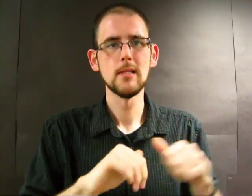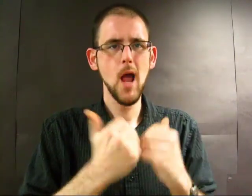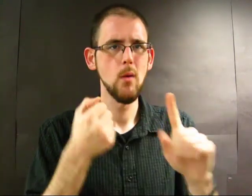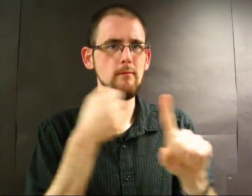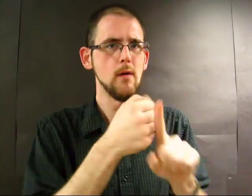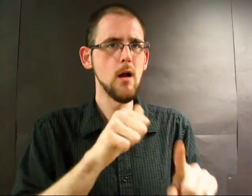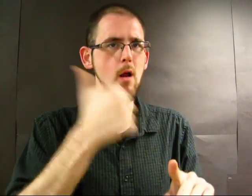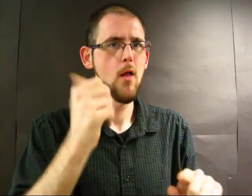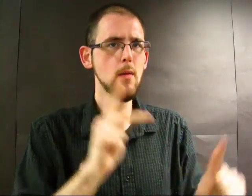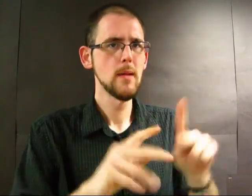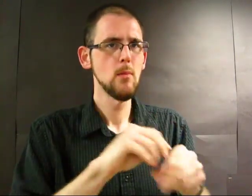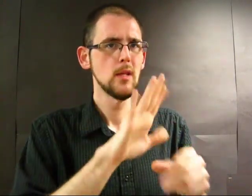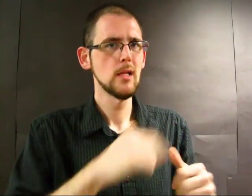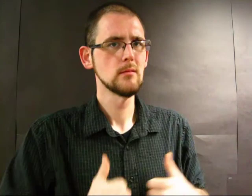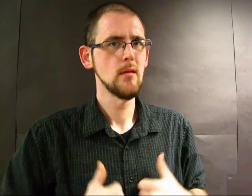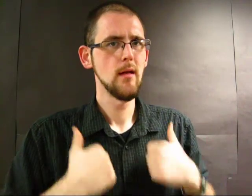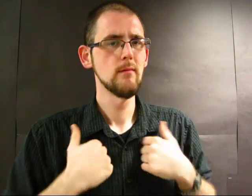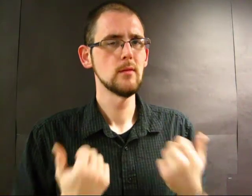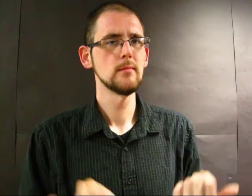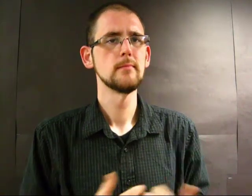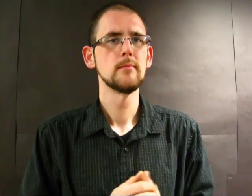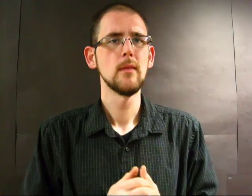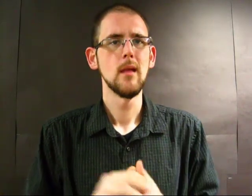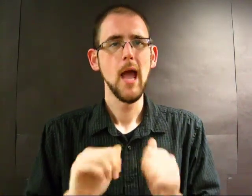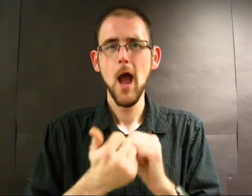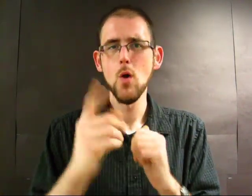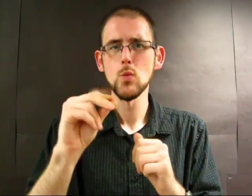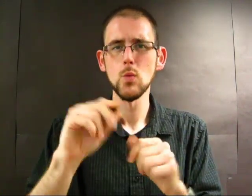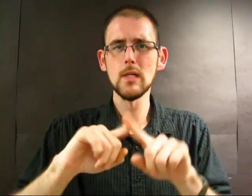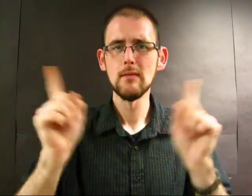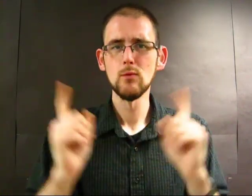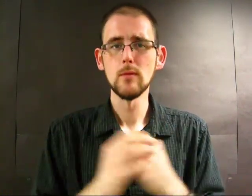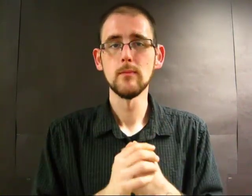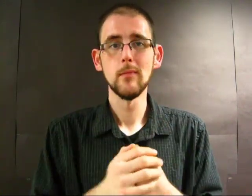and how they've affected others in his life. How would he do things differently, even with this knowledge?